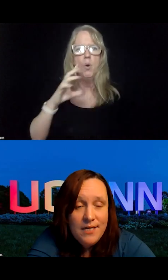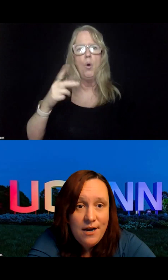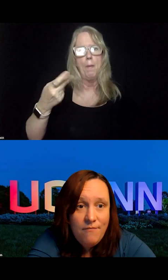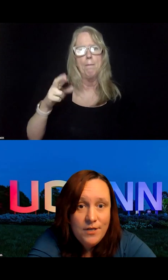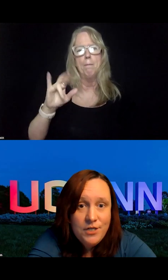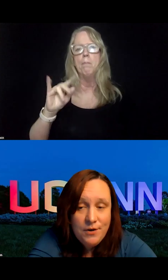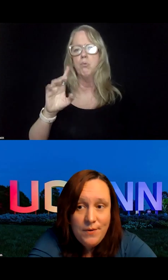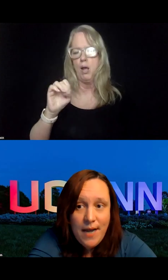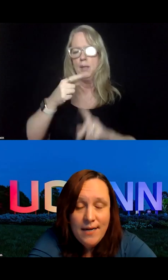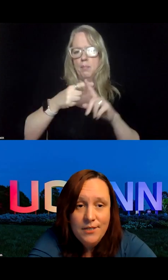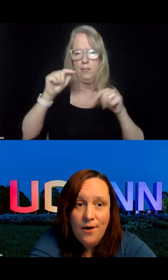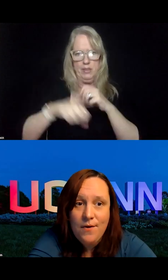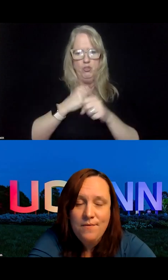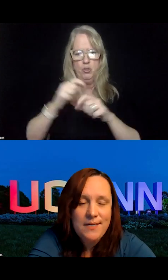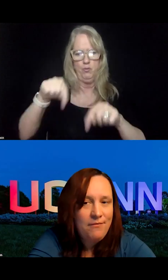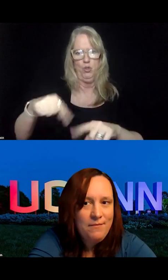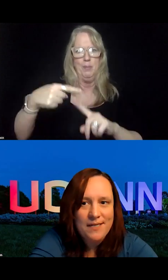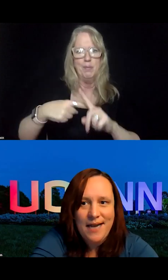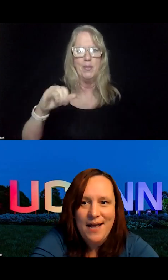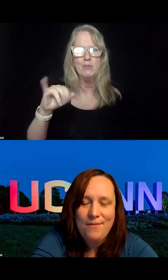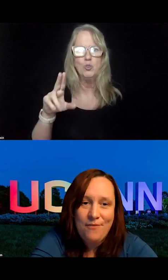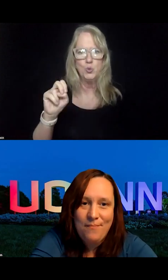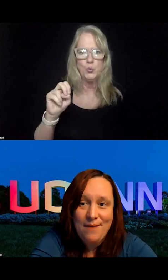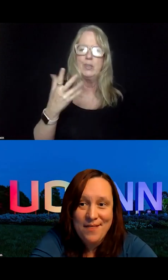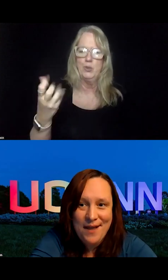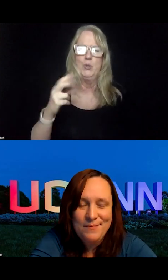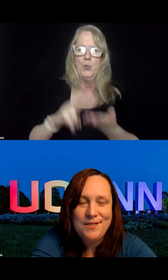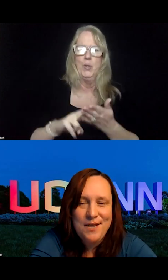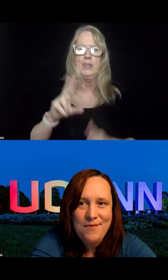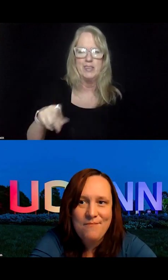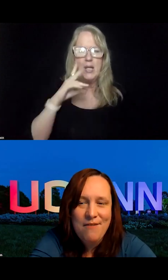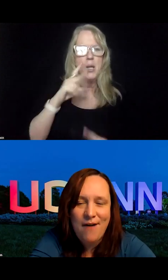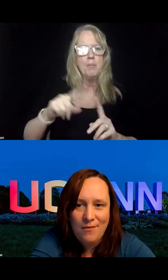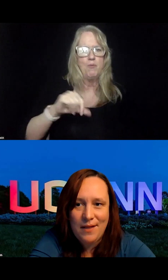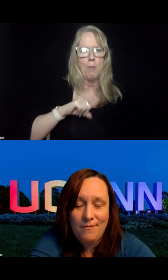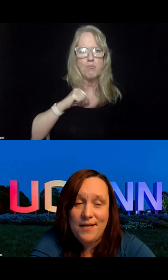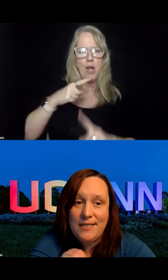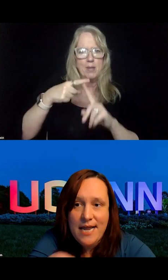THIS YEAR FOR JUNE SO YOU WANT TO SIGN UP SO YOU CAN FOLLOW ALONG